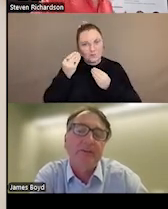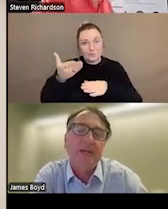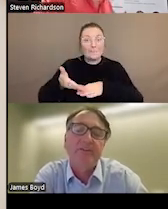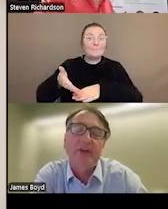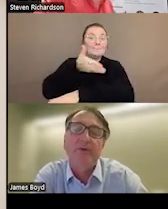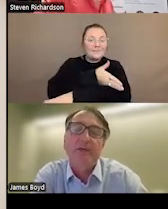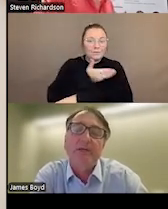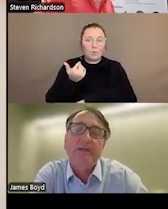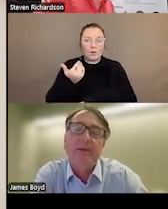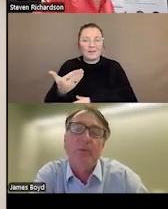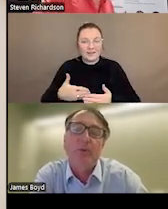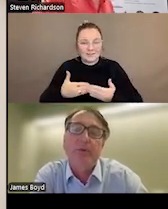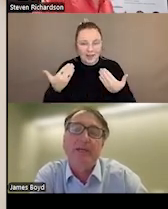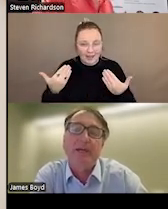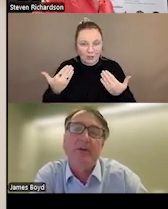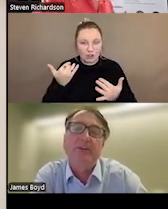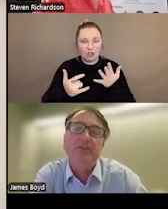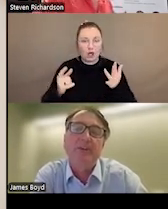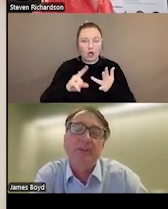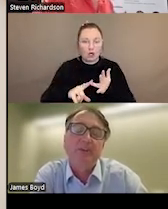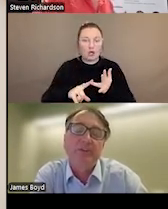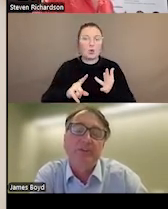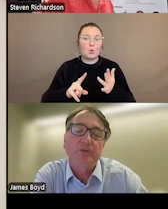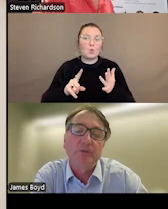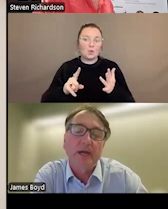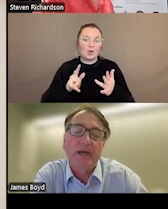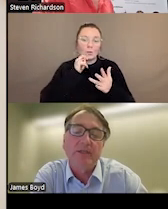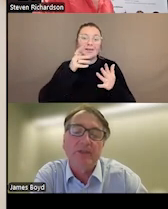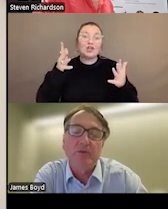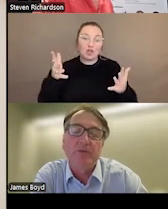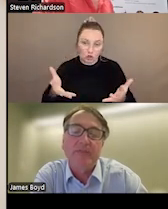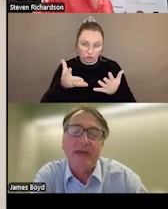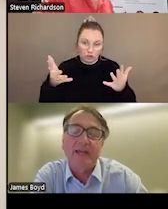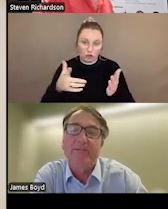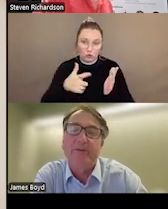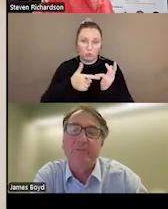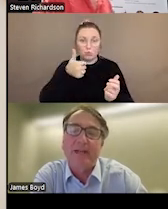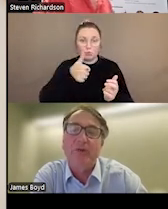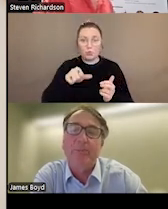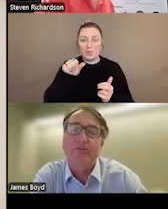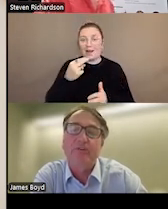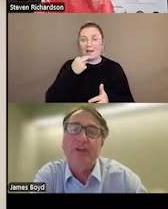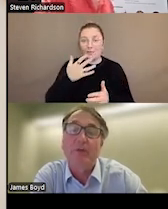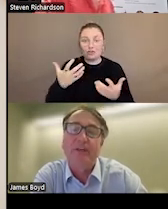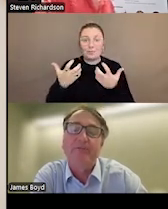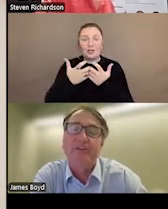Day. They will be encouraged to use that leverage matching opportunity on the Giving